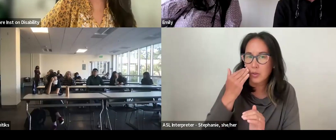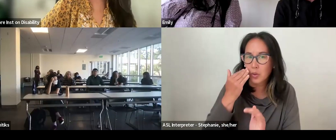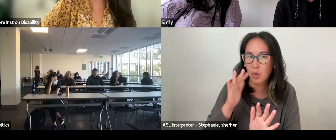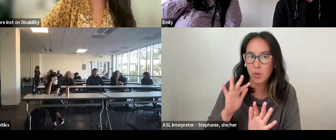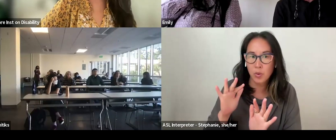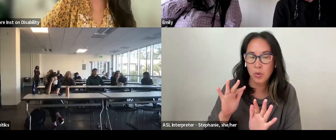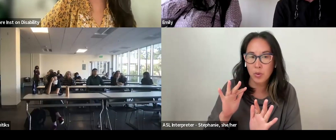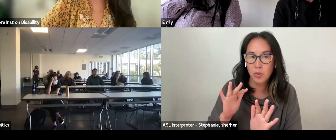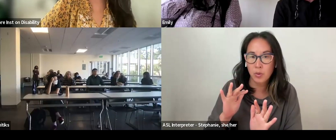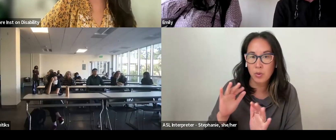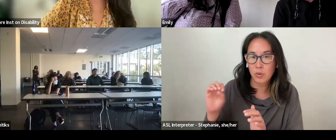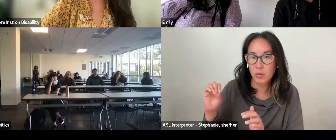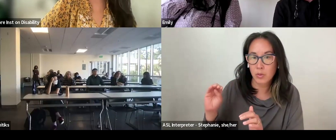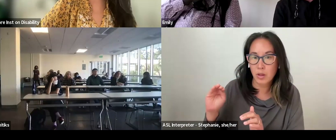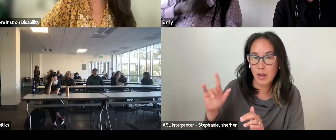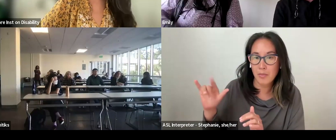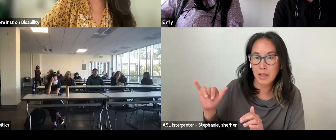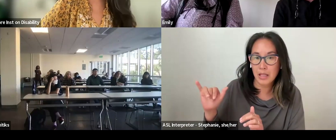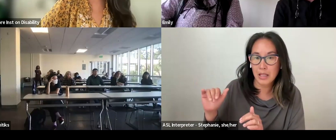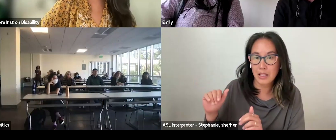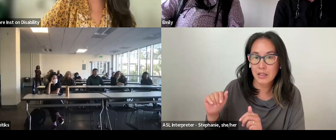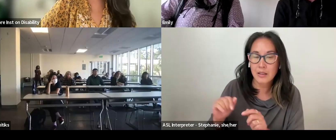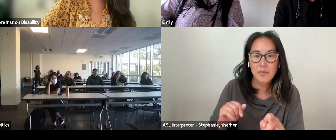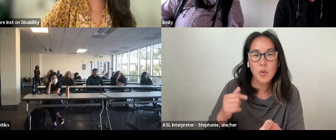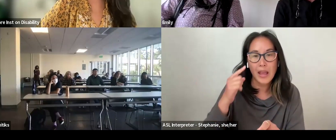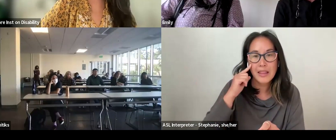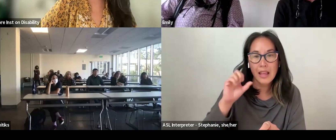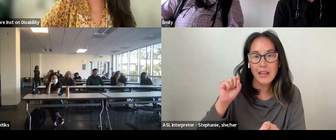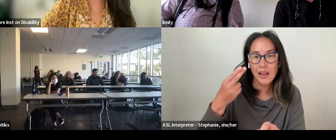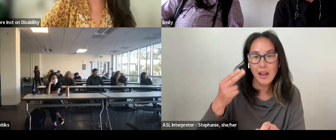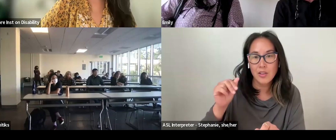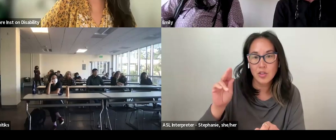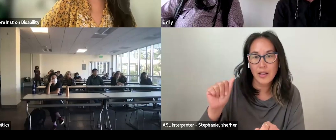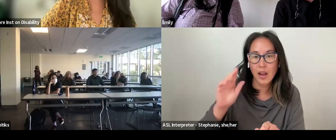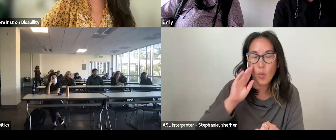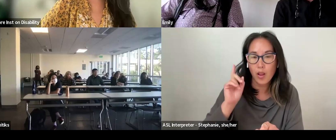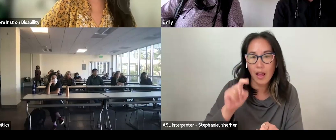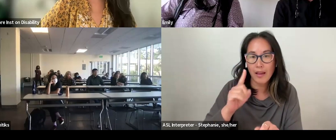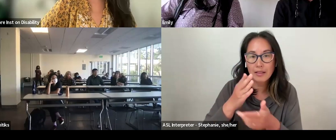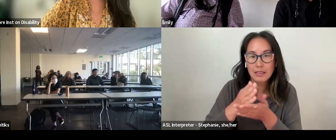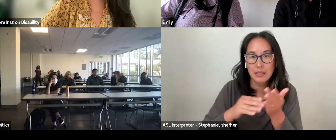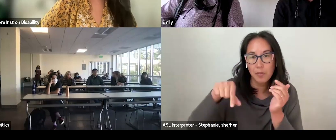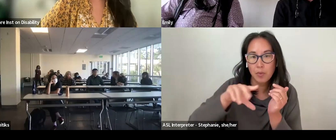And have Shaina ask some virtual questions that are coming in. And we're going to ignore you all in the room. Apologies.